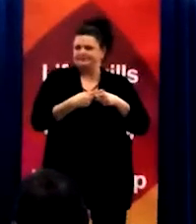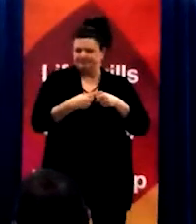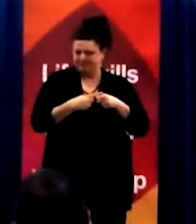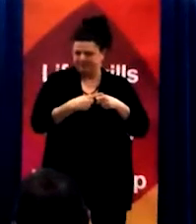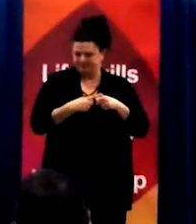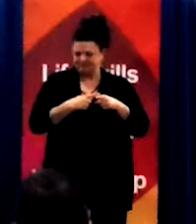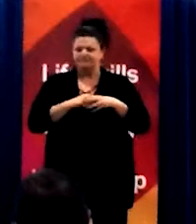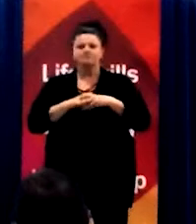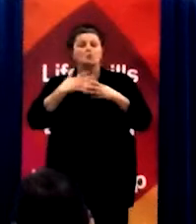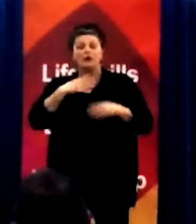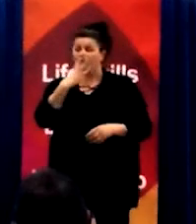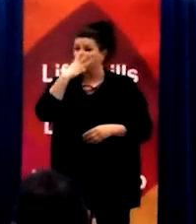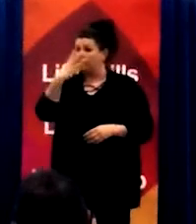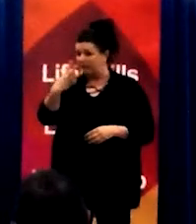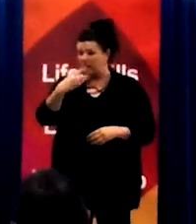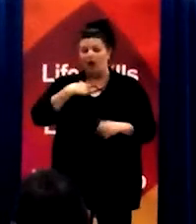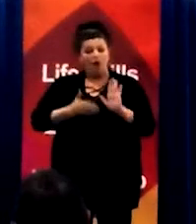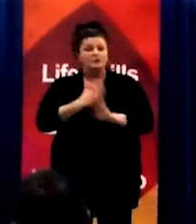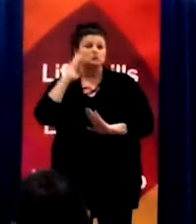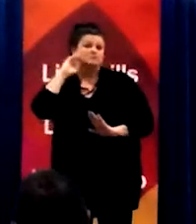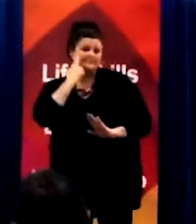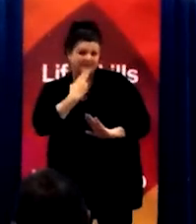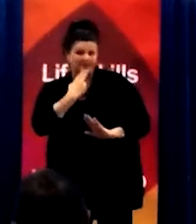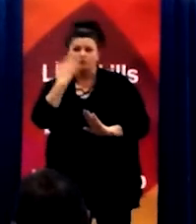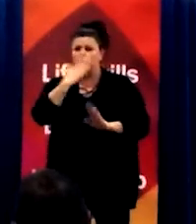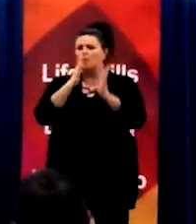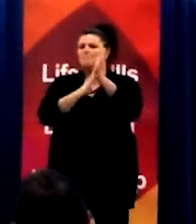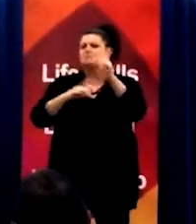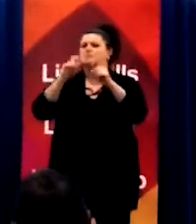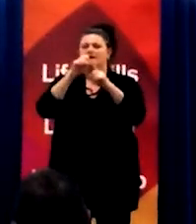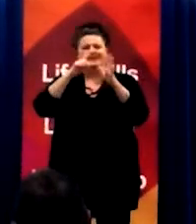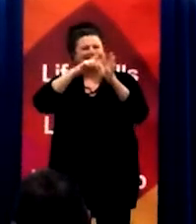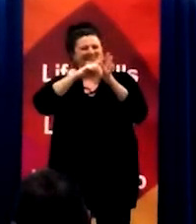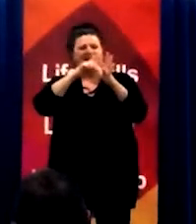When I turned three years old, I went to a Deaf school at Mosman Park called EIC,